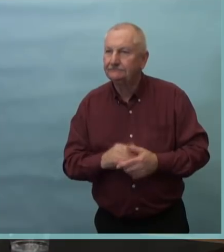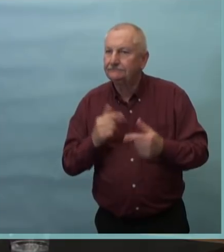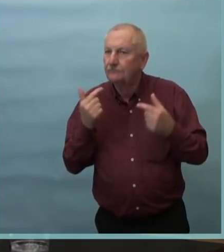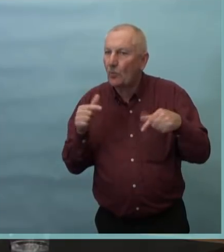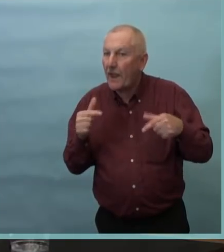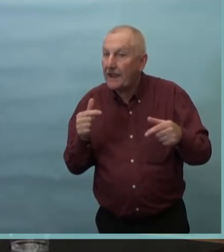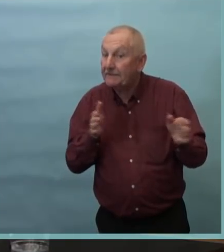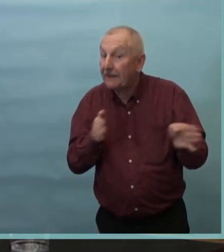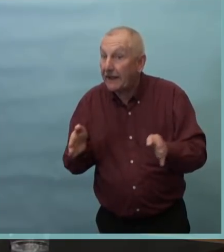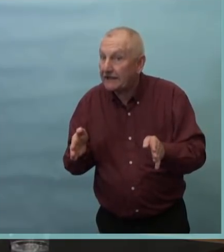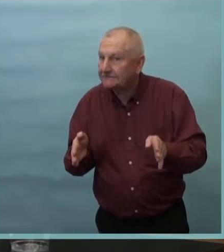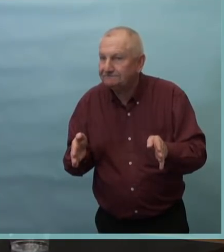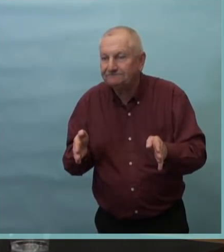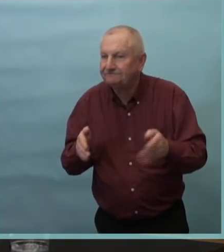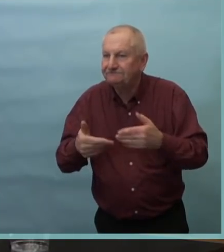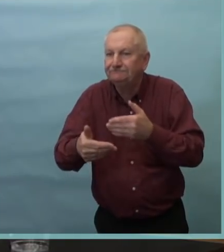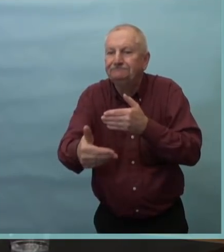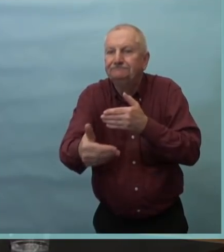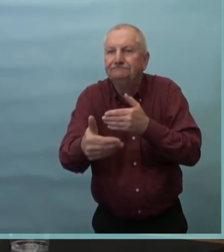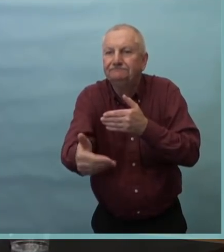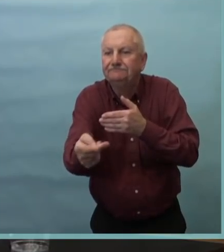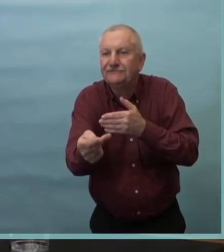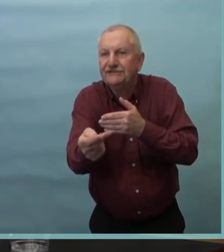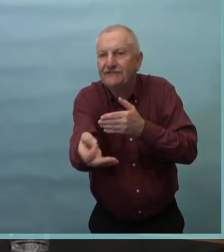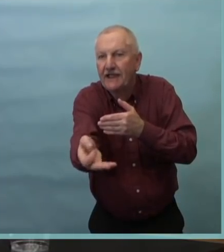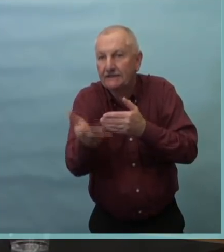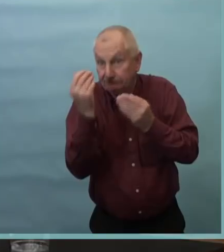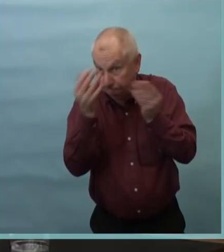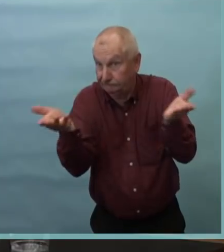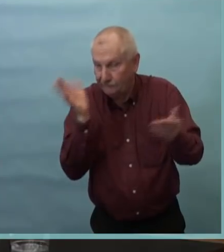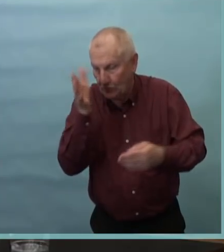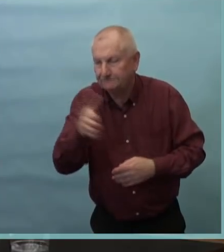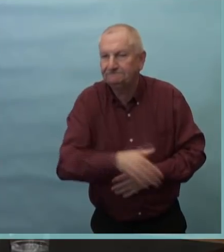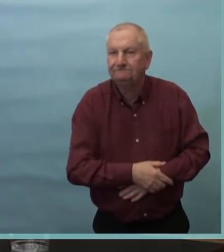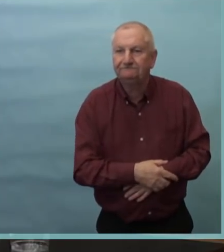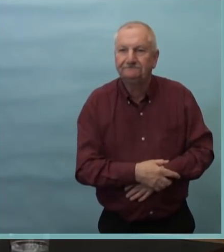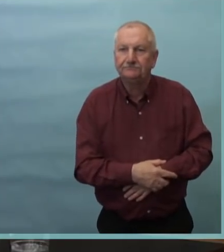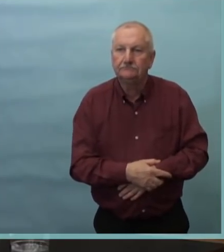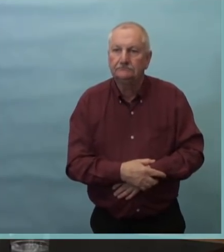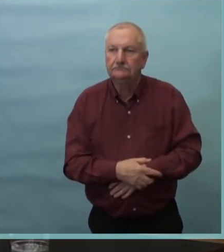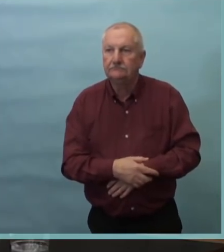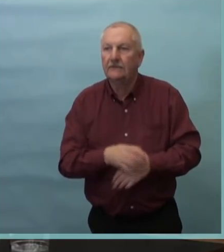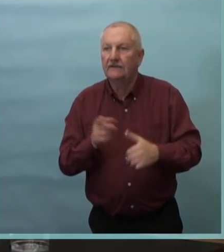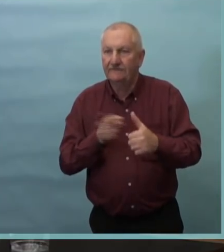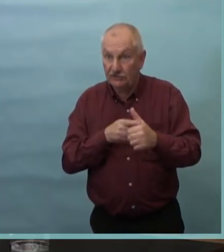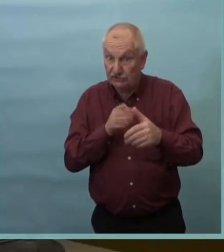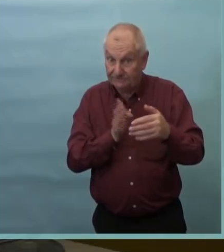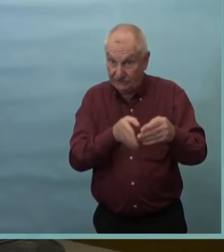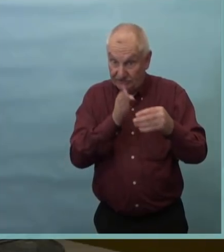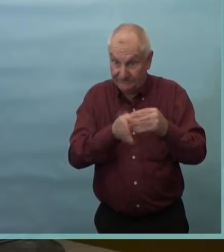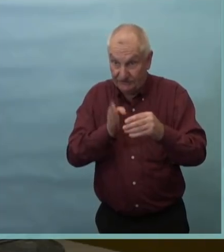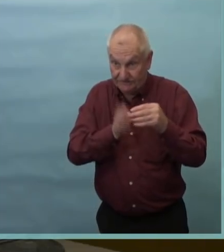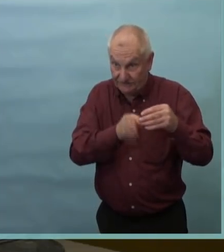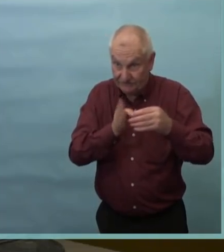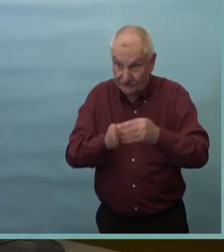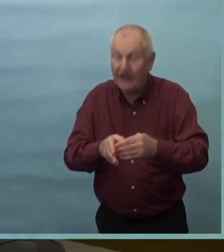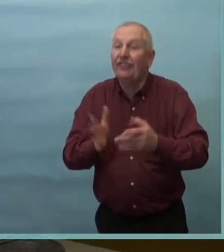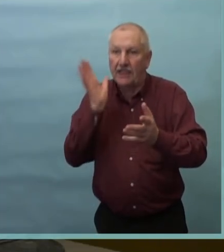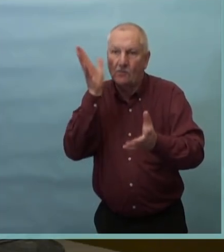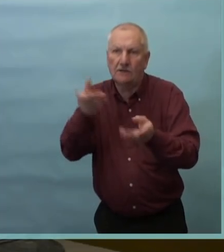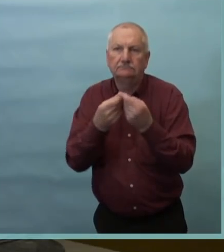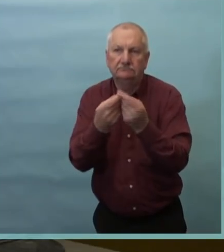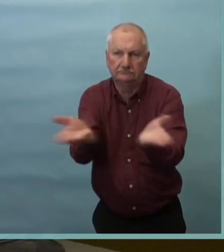and so we'll waiting for for that completed plan to be issued their